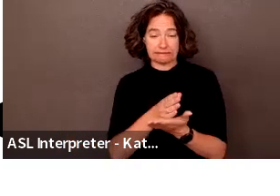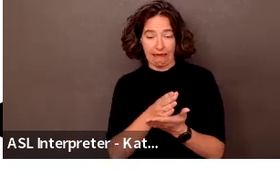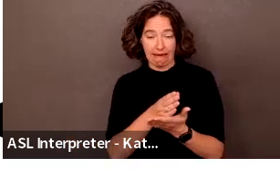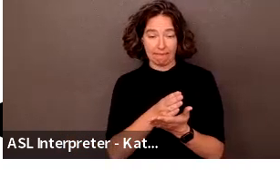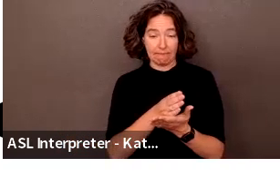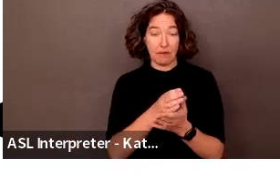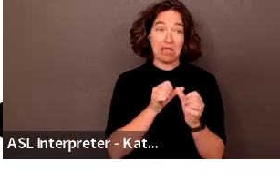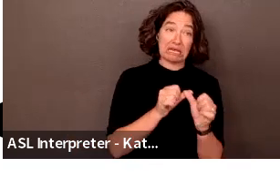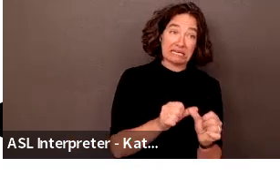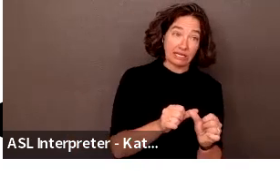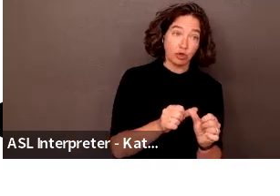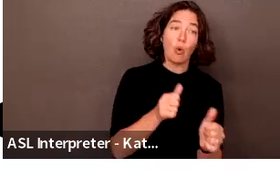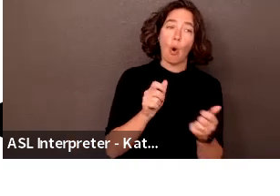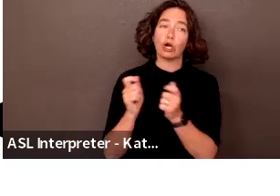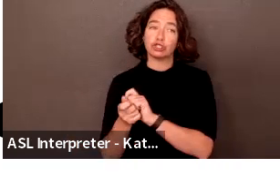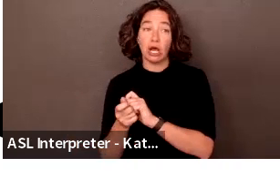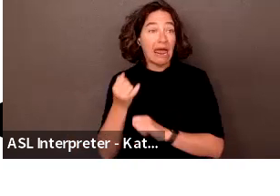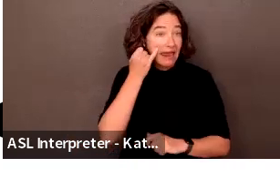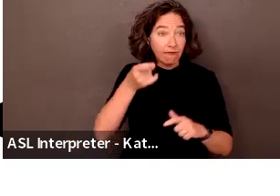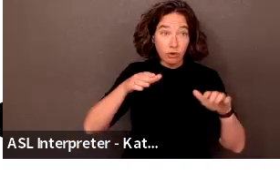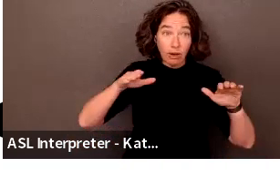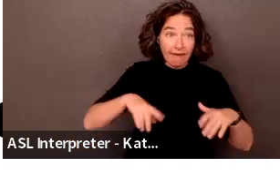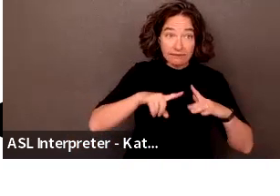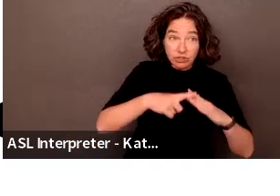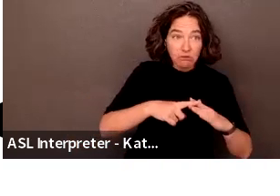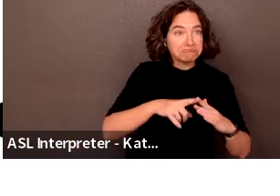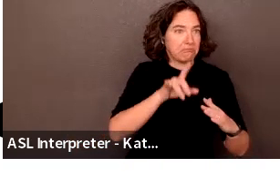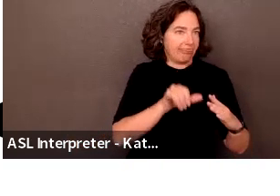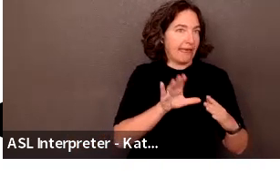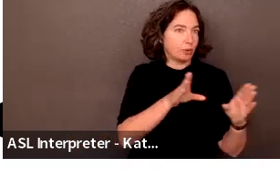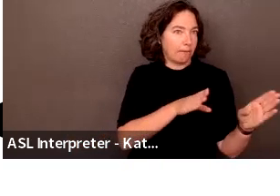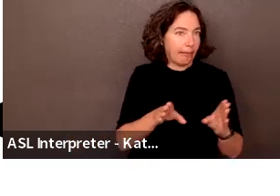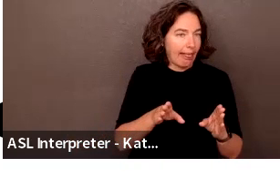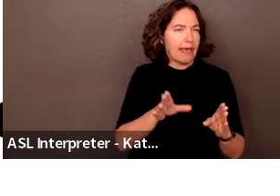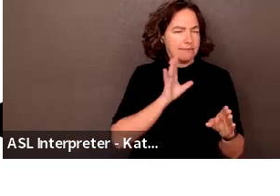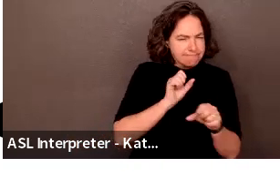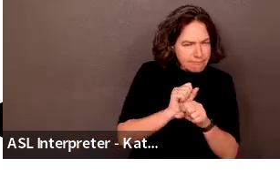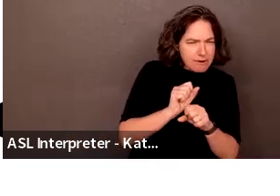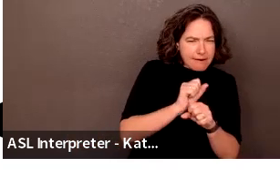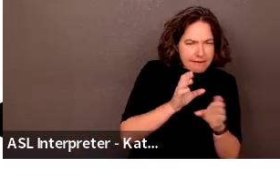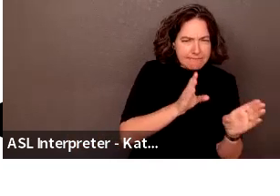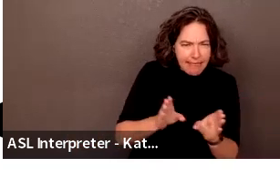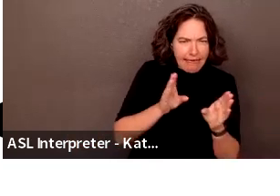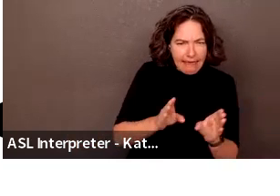doing some introductions about make a plan, work the plan, protect the plan.